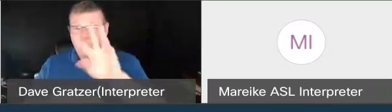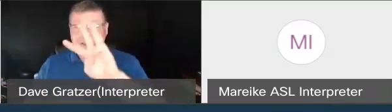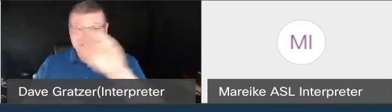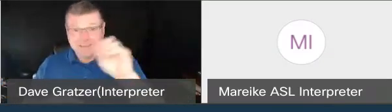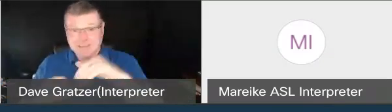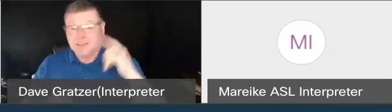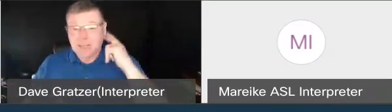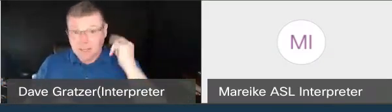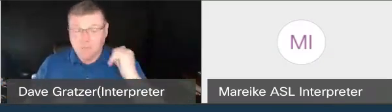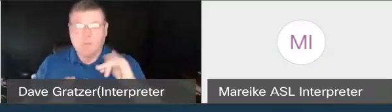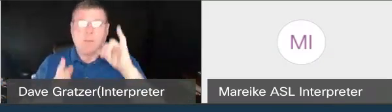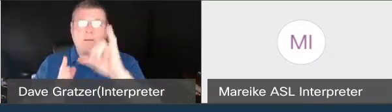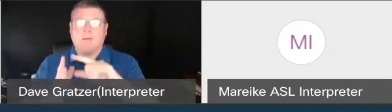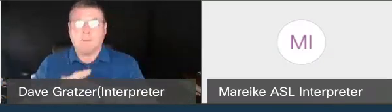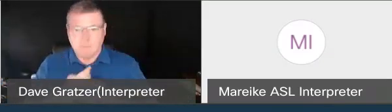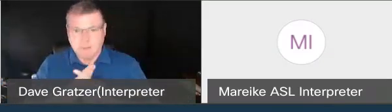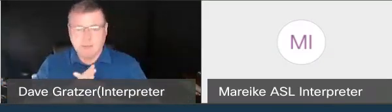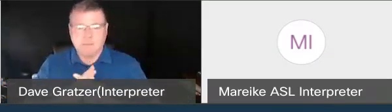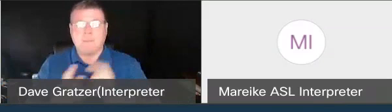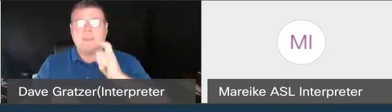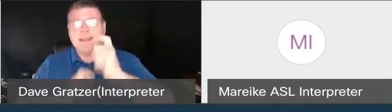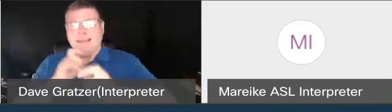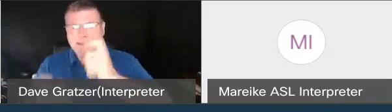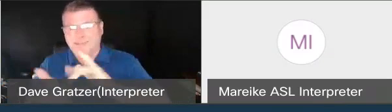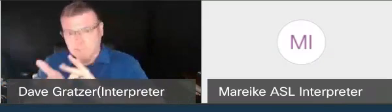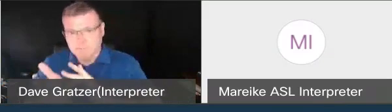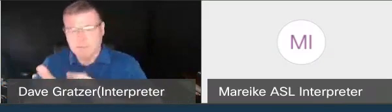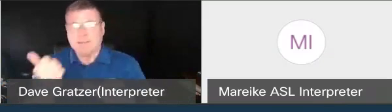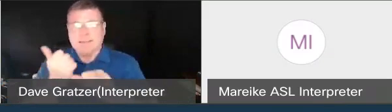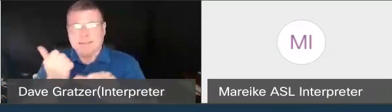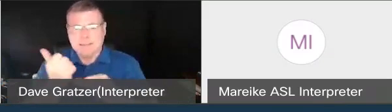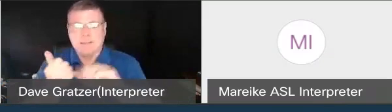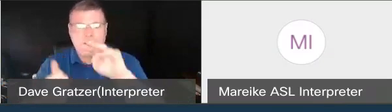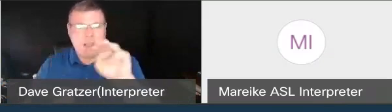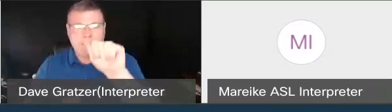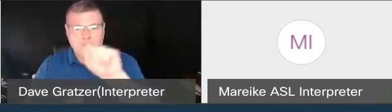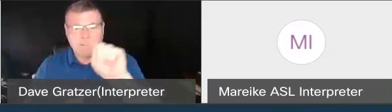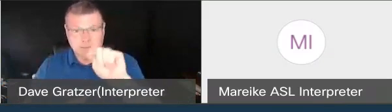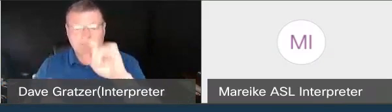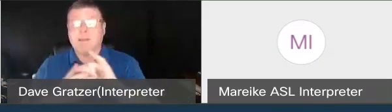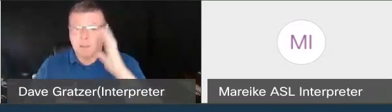to begin, uh, buprenorphine and the medically-assisted treatment that our clients will need if they're on their way